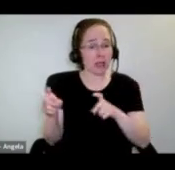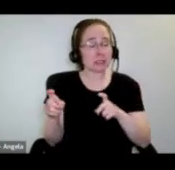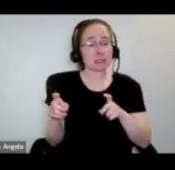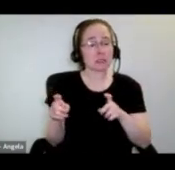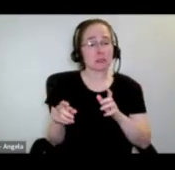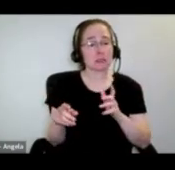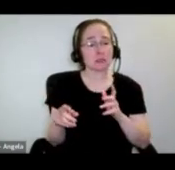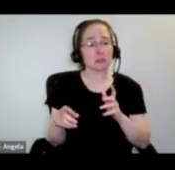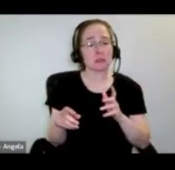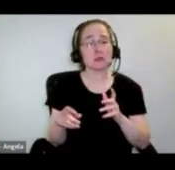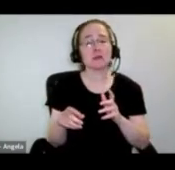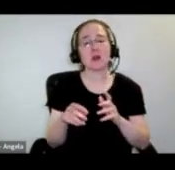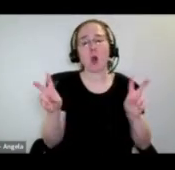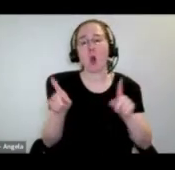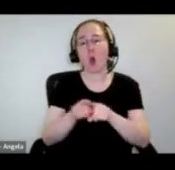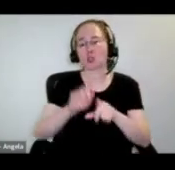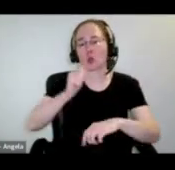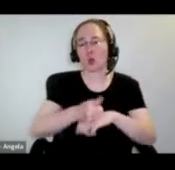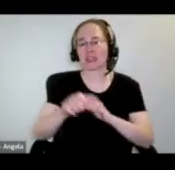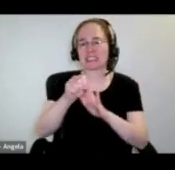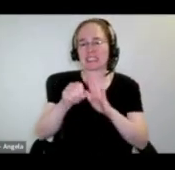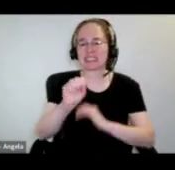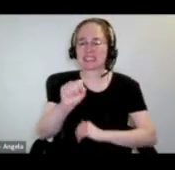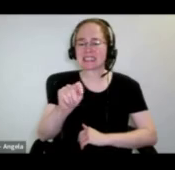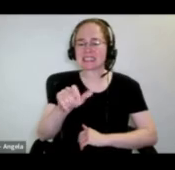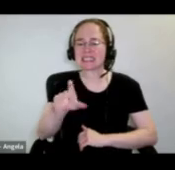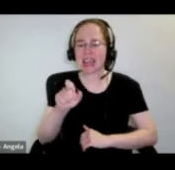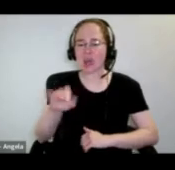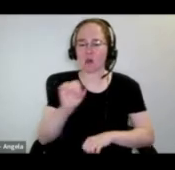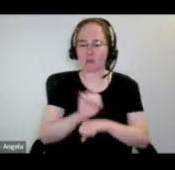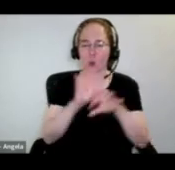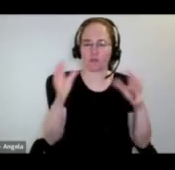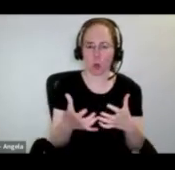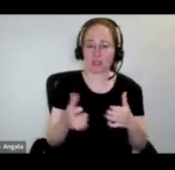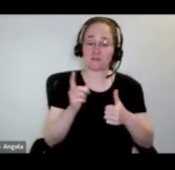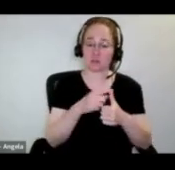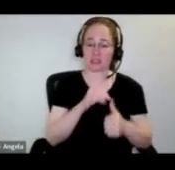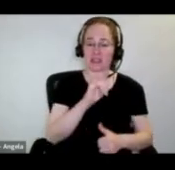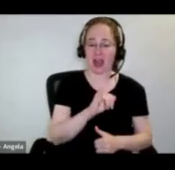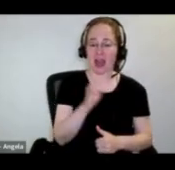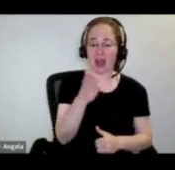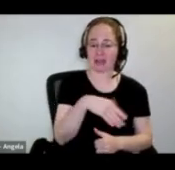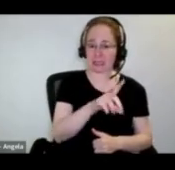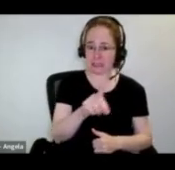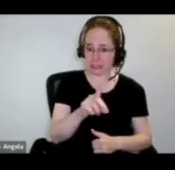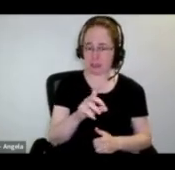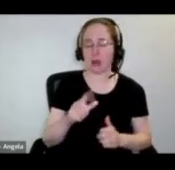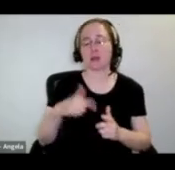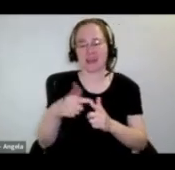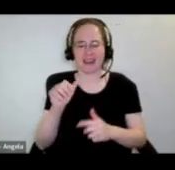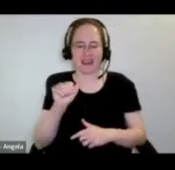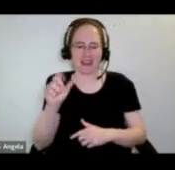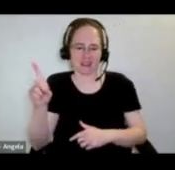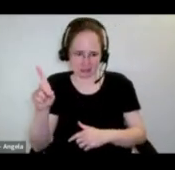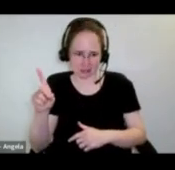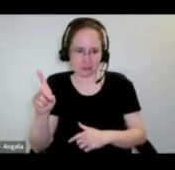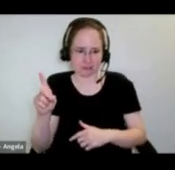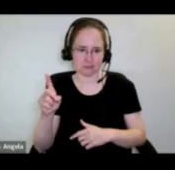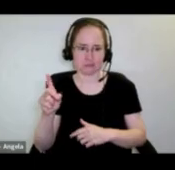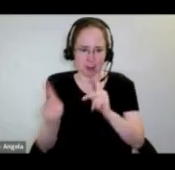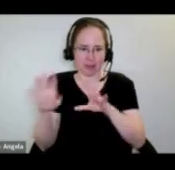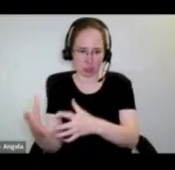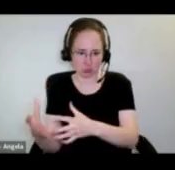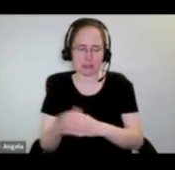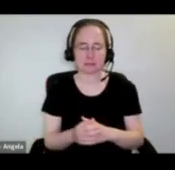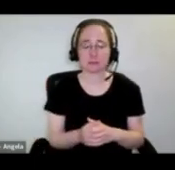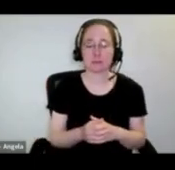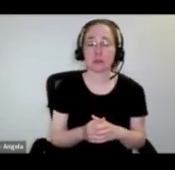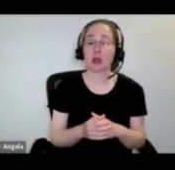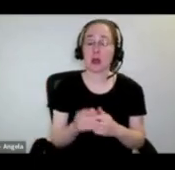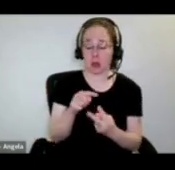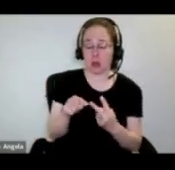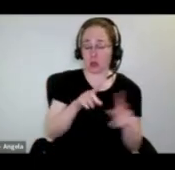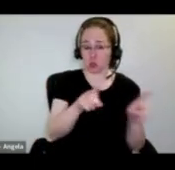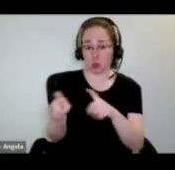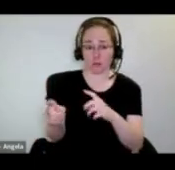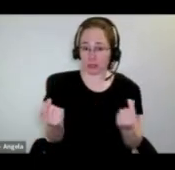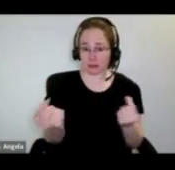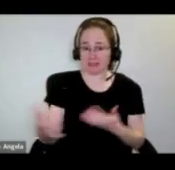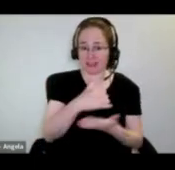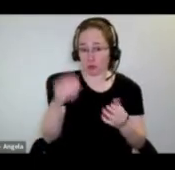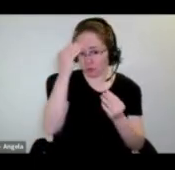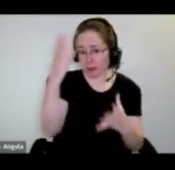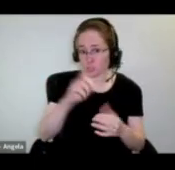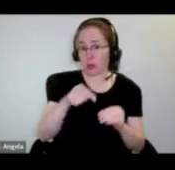Rosa Plasencia: Alongside the quality of life surveys, State of the Workforce was launched, first with the IDD system, which is the intellectual and developmental disabilities, and then with aging and Physical Disability Populations.